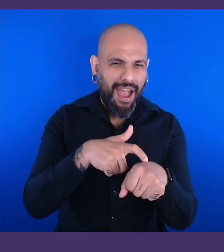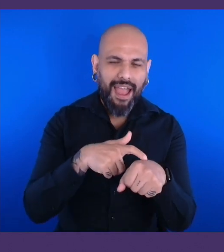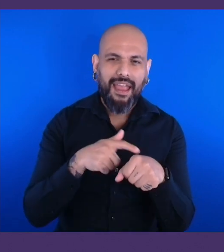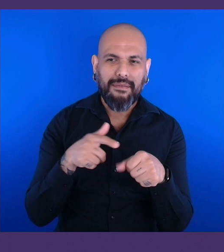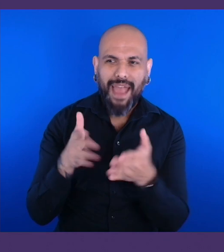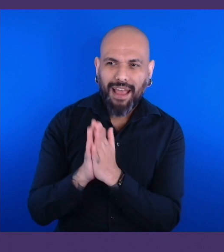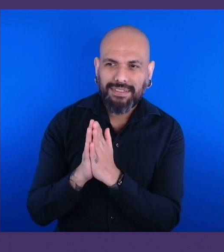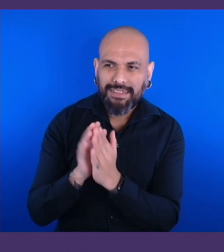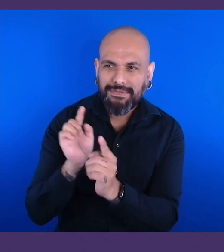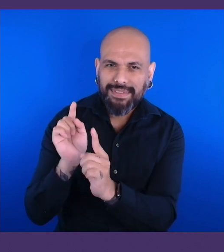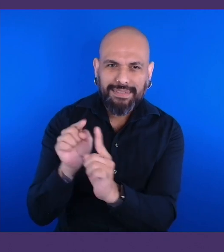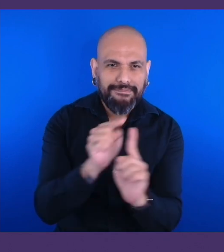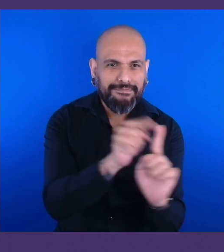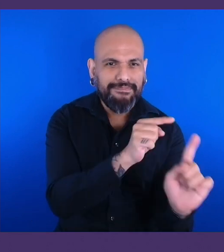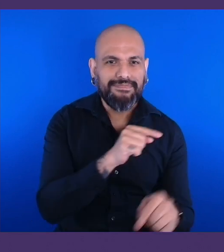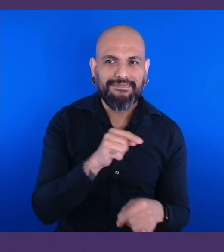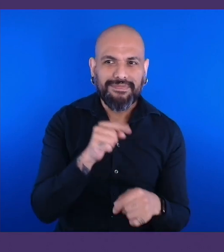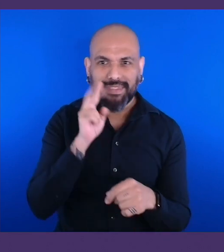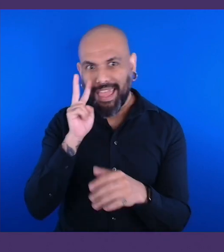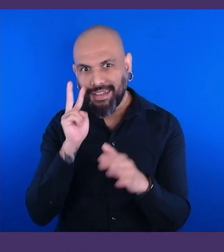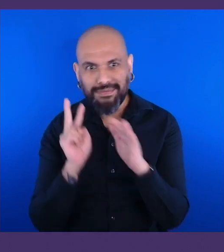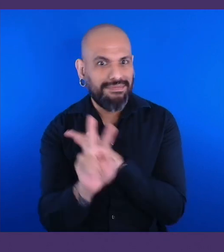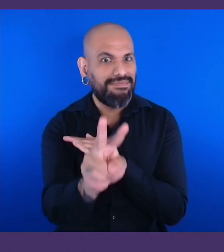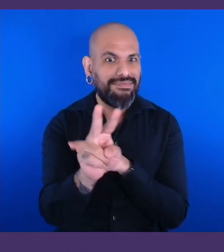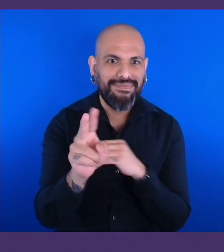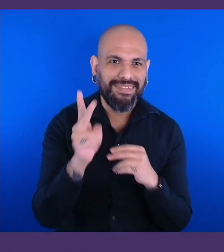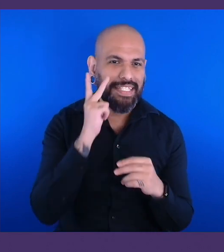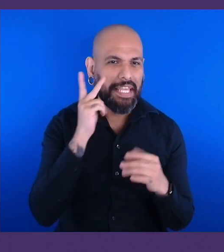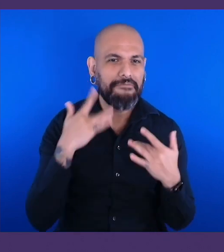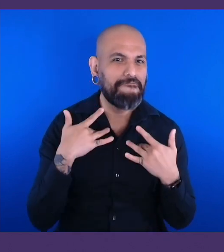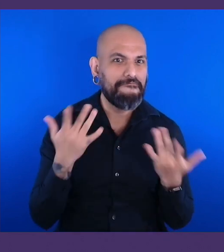into the future in two ways really.